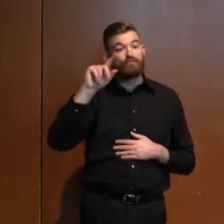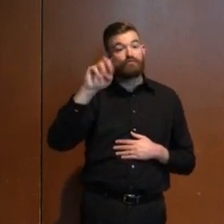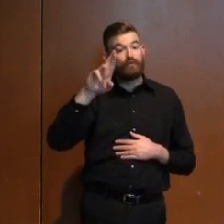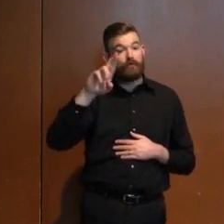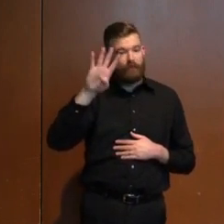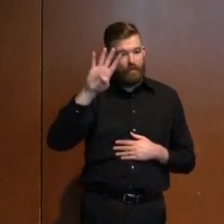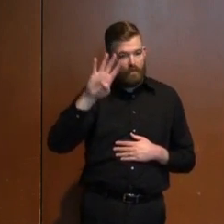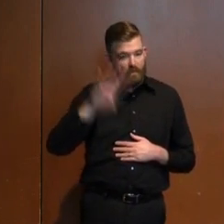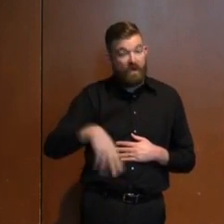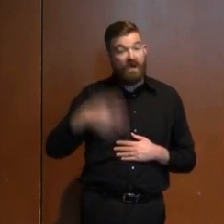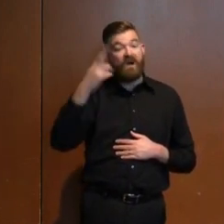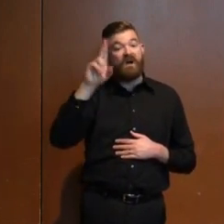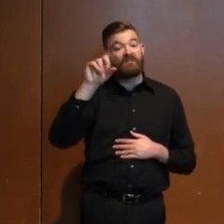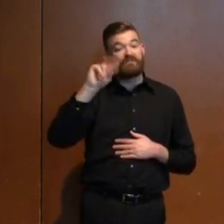BURLINGTON SIX, CAMDEN NINE,